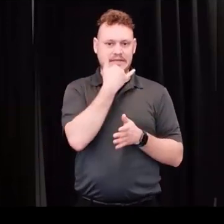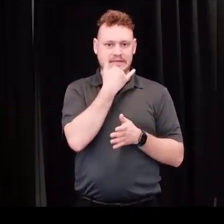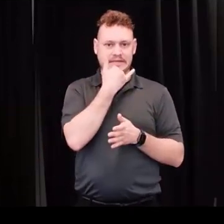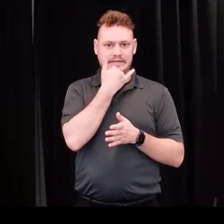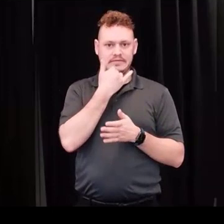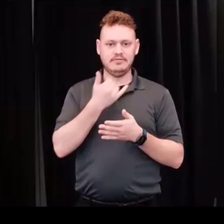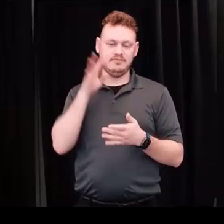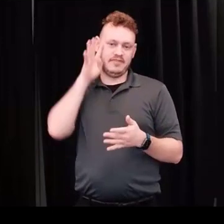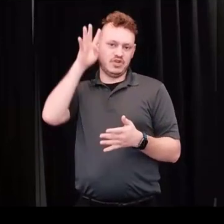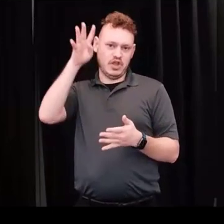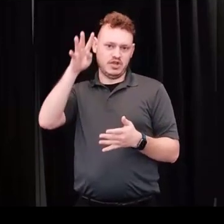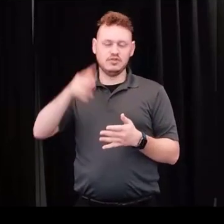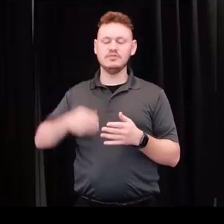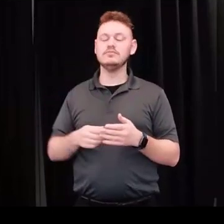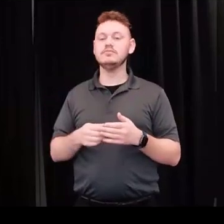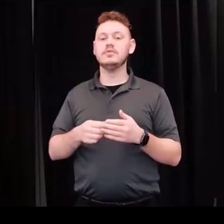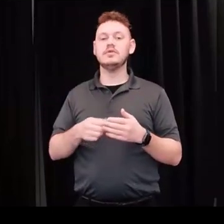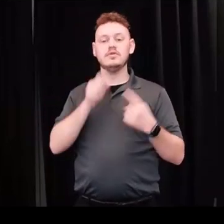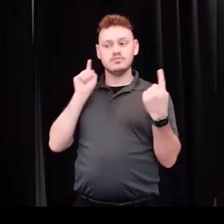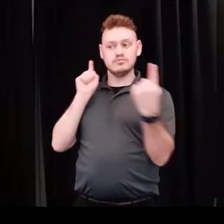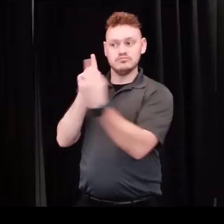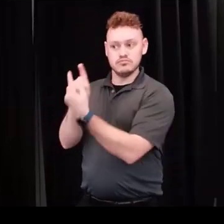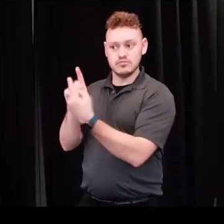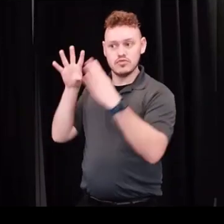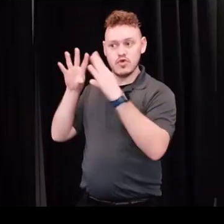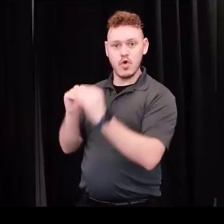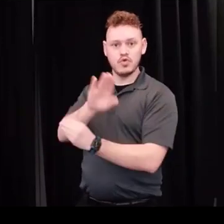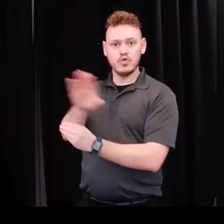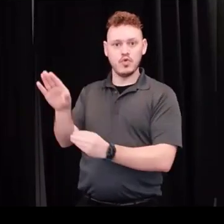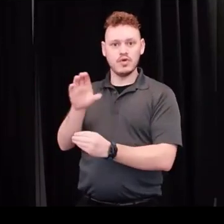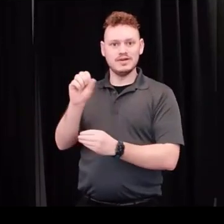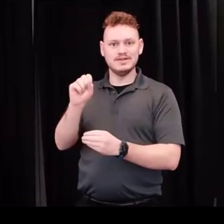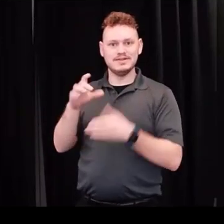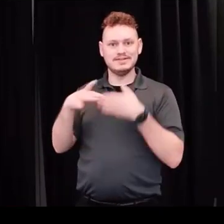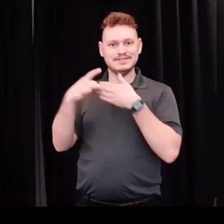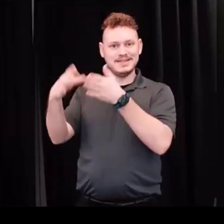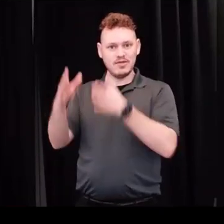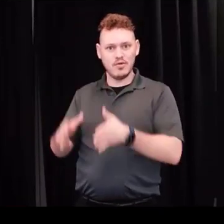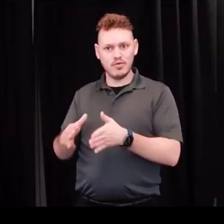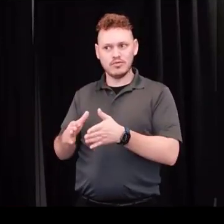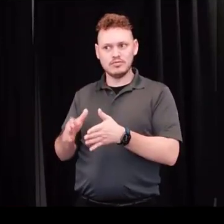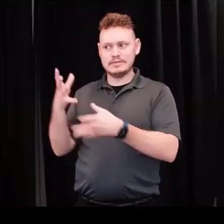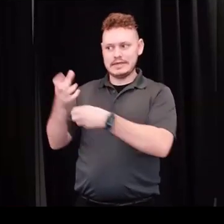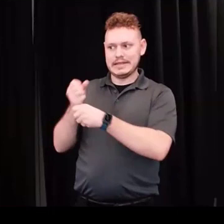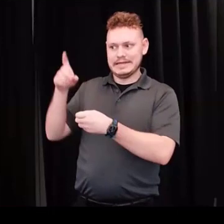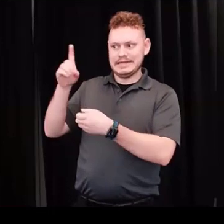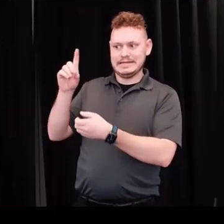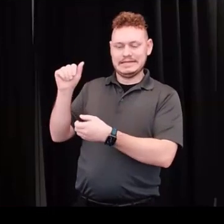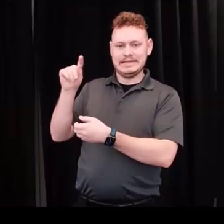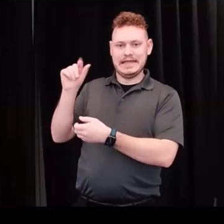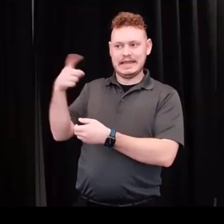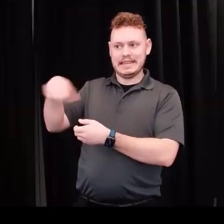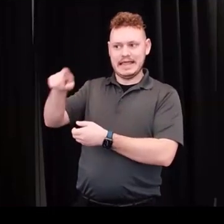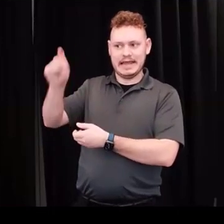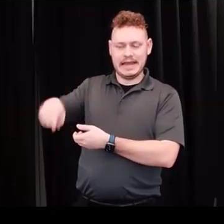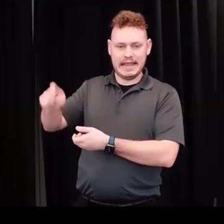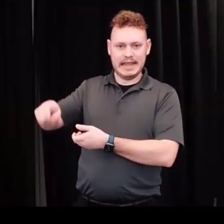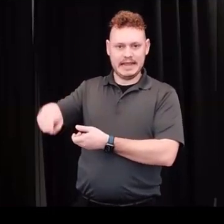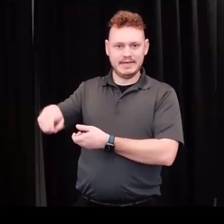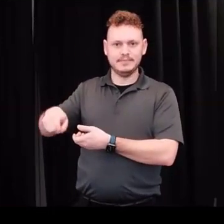go to your stakeholders and get the data on what they actually need. What we, the exercise we did